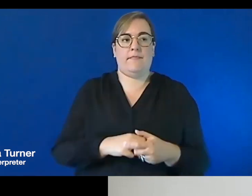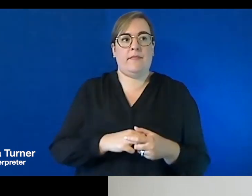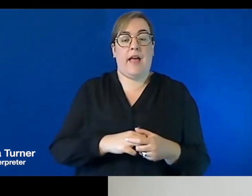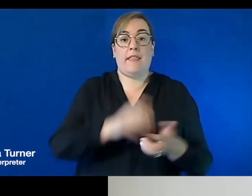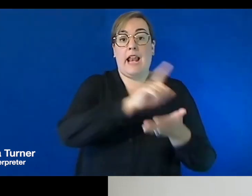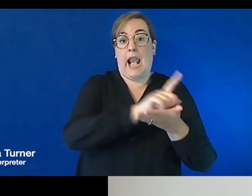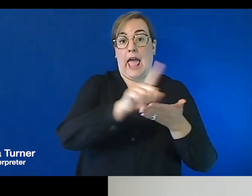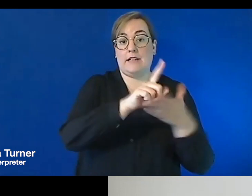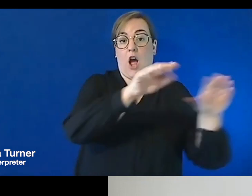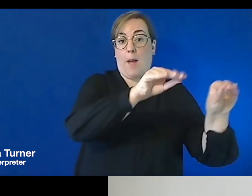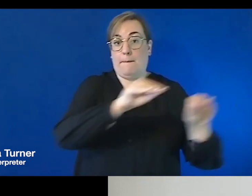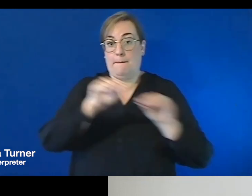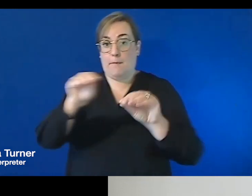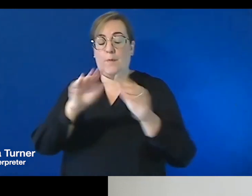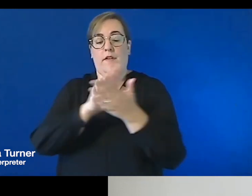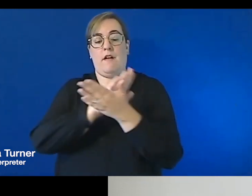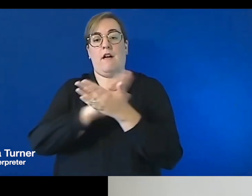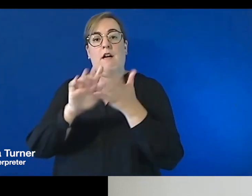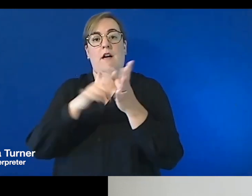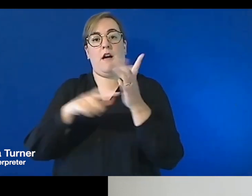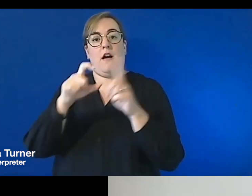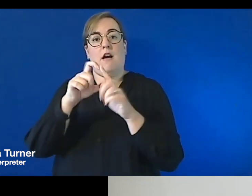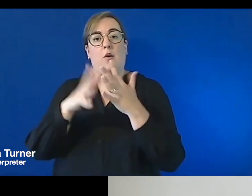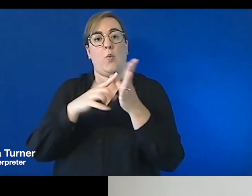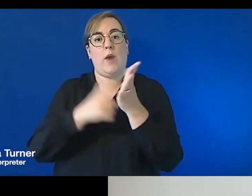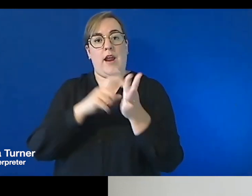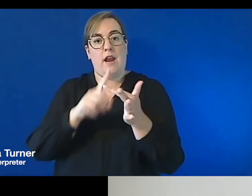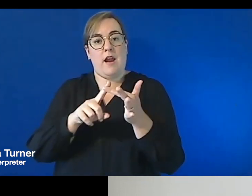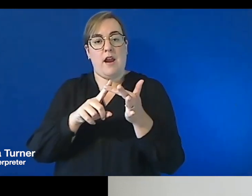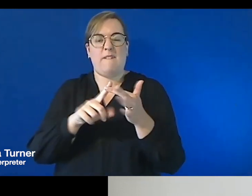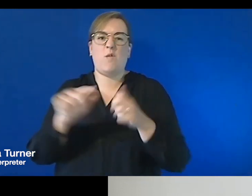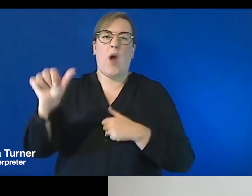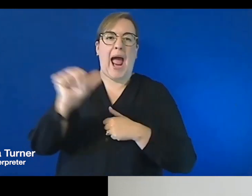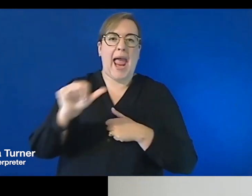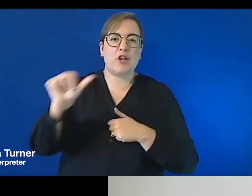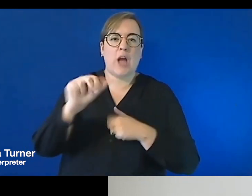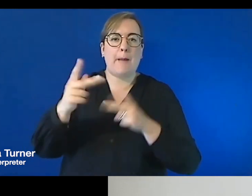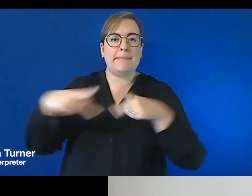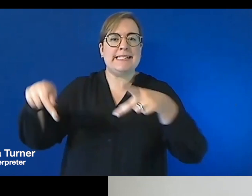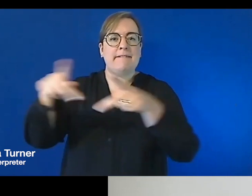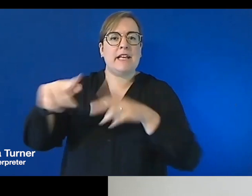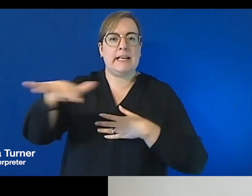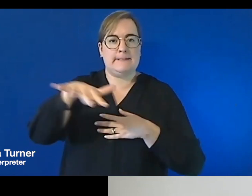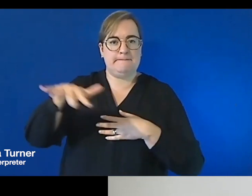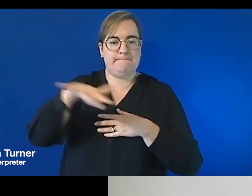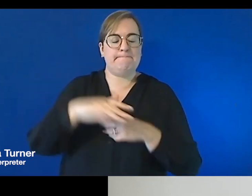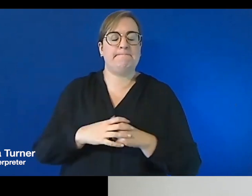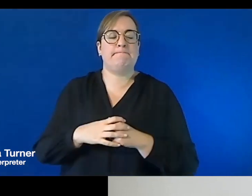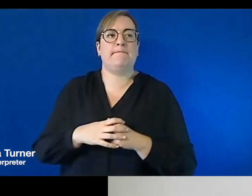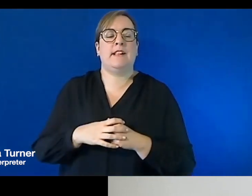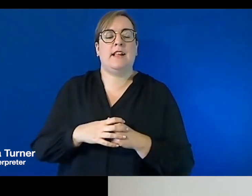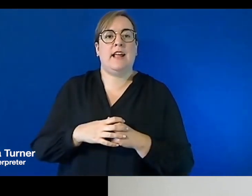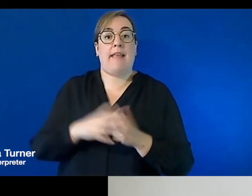I actively work across Asia-Pacific region, and later I combine two main areas of my life,